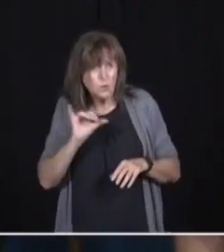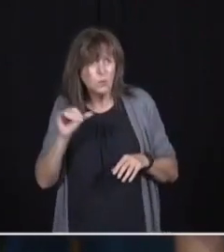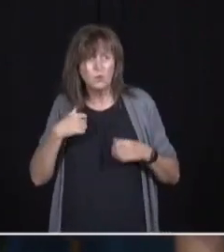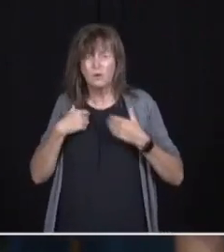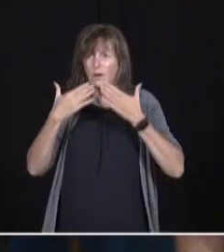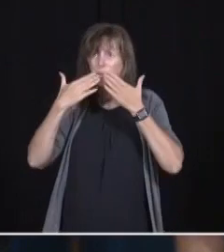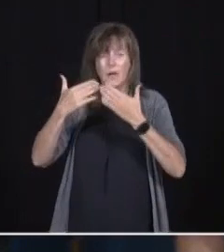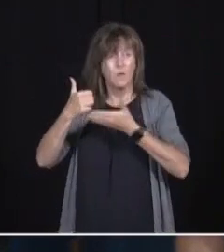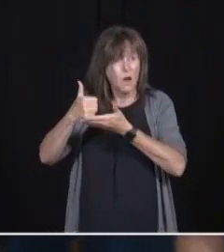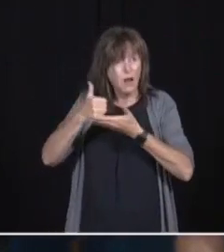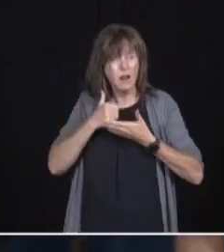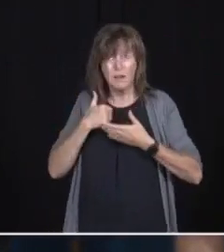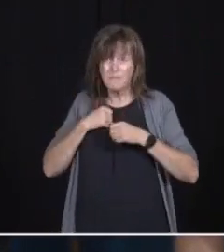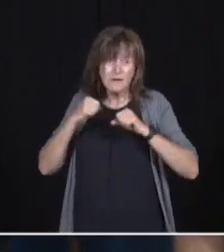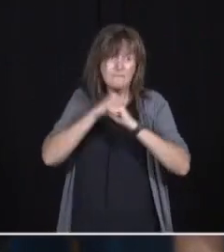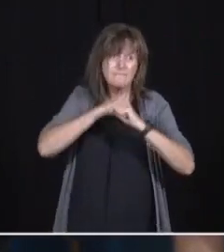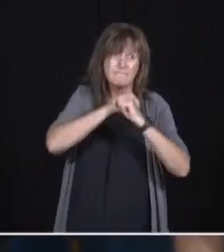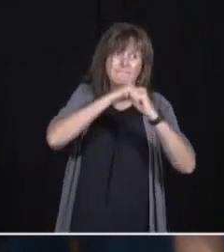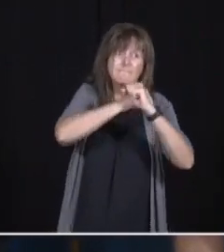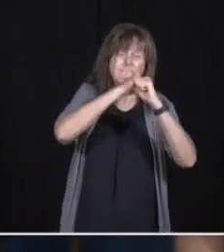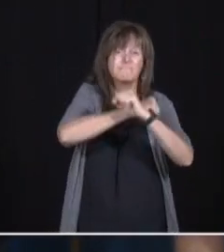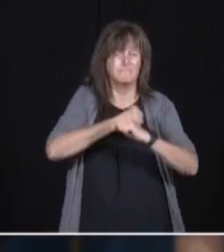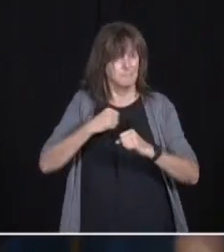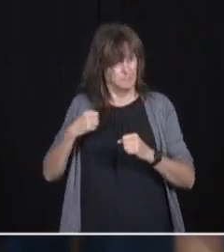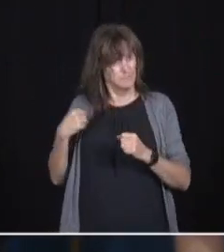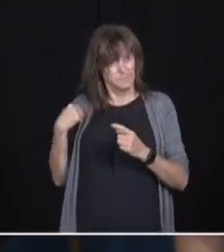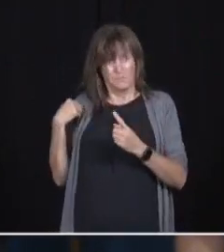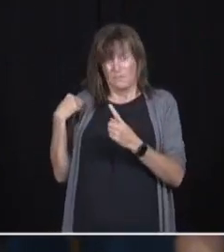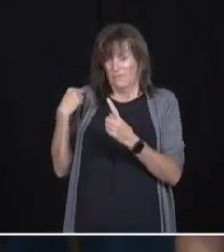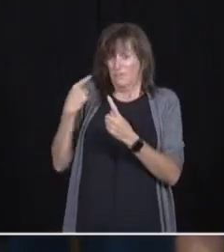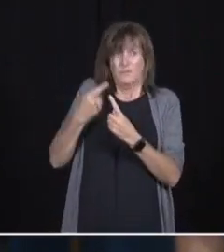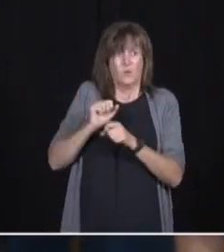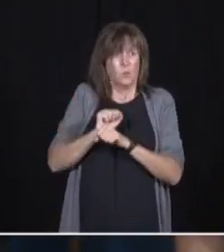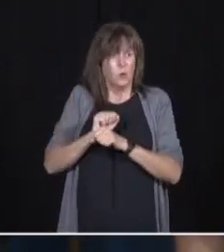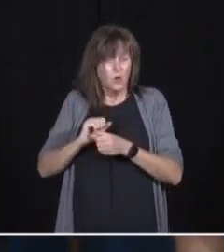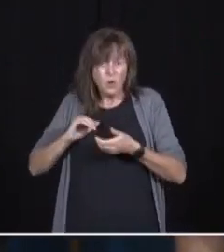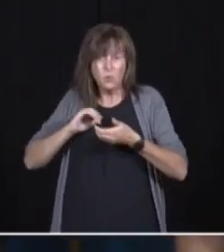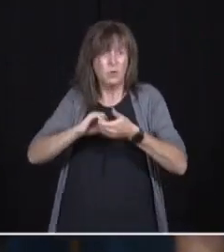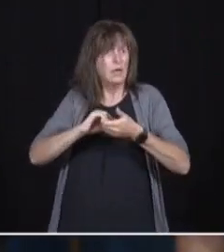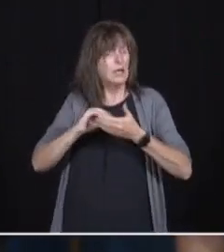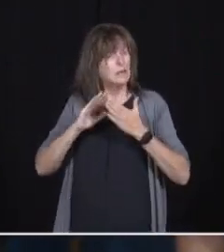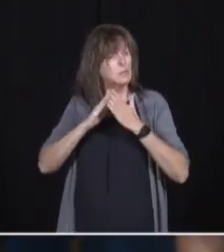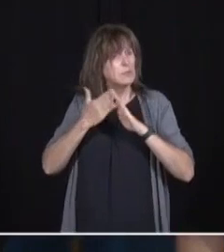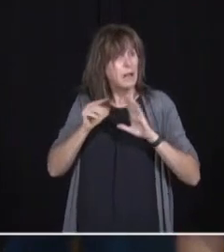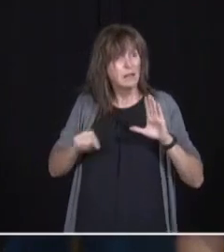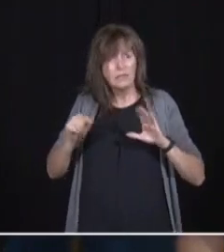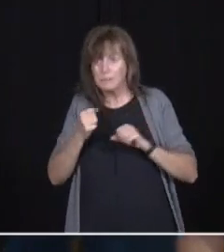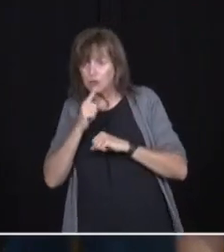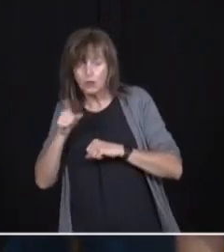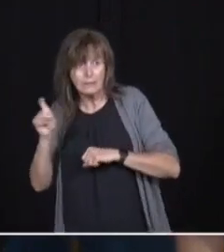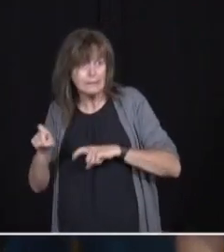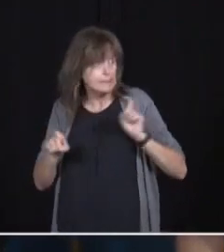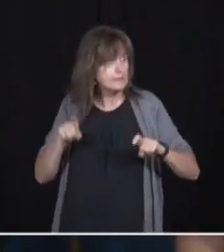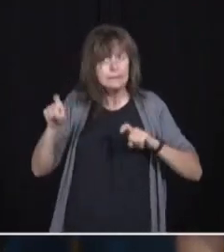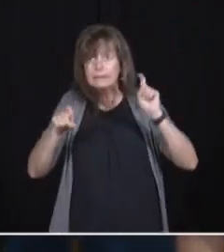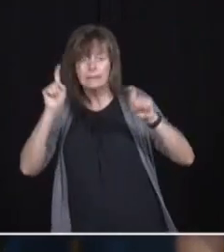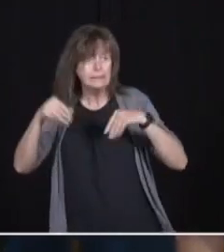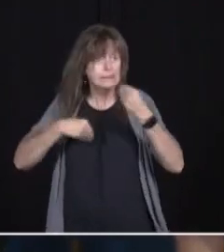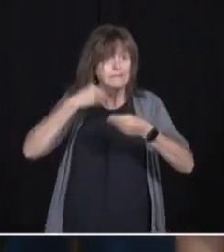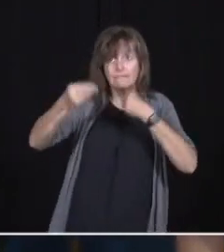We have been working in partnership with all municipalities all along to ensure that they have the tools they needed to respond throughout the emergency and to get